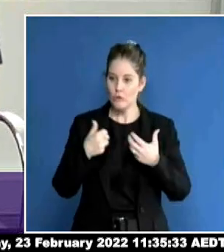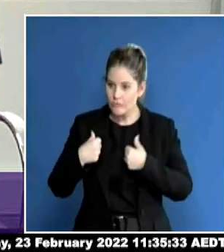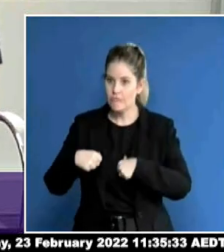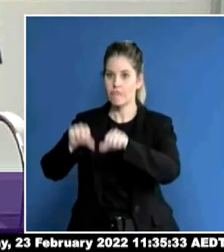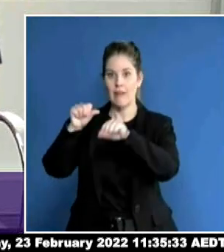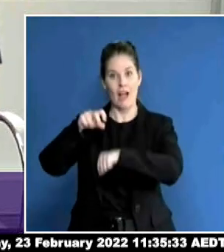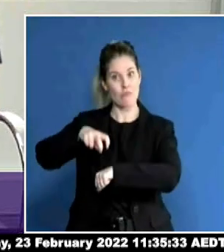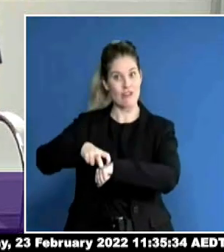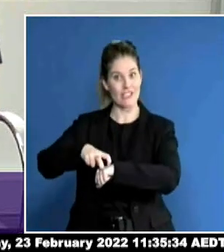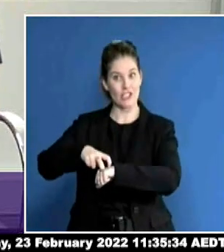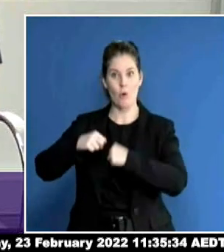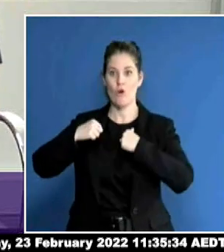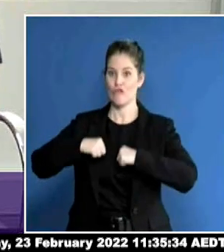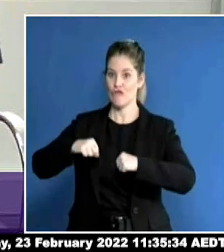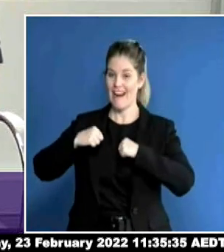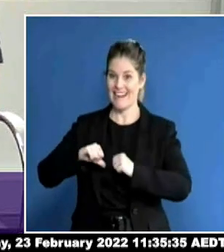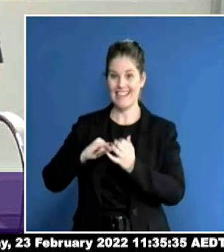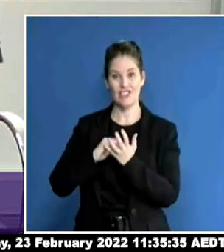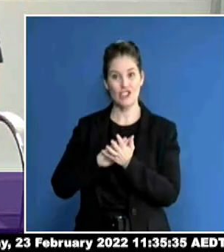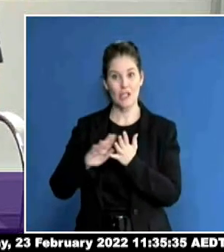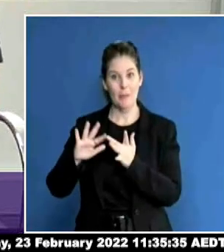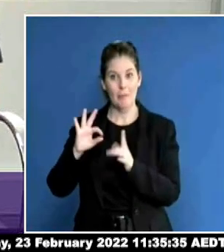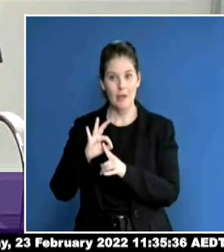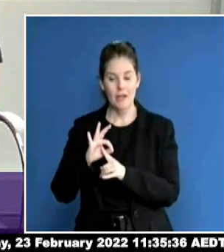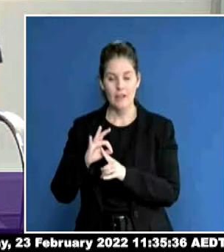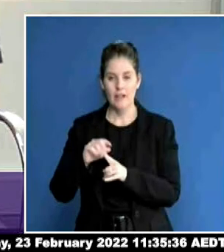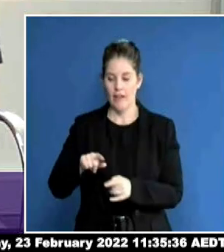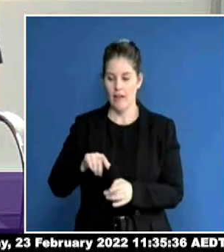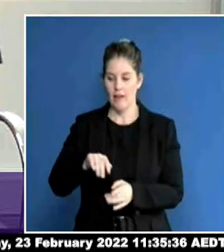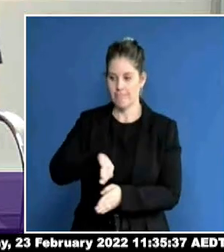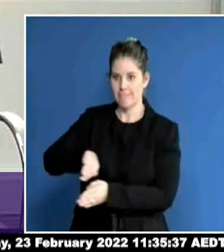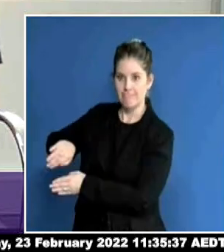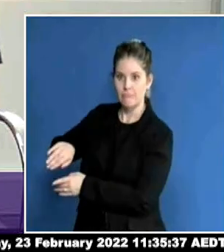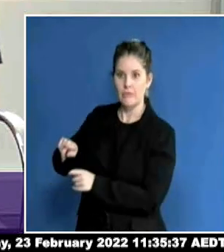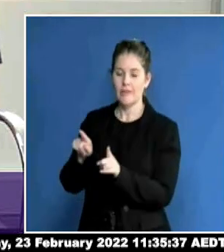The gatekeeping seems to be in the fact that parents don't recommend their disabled young